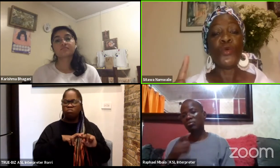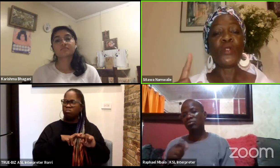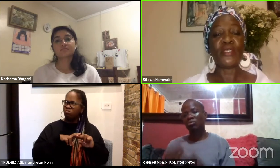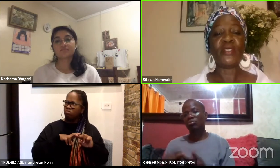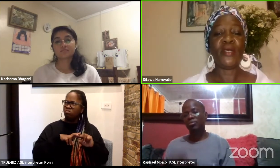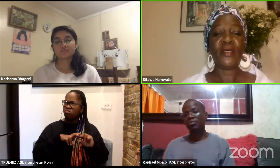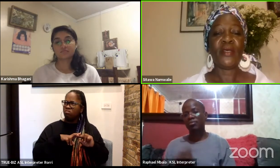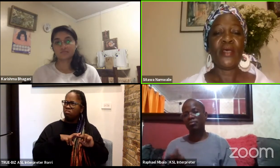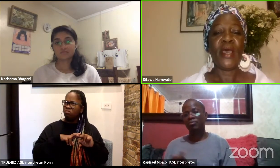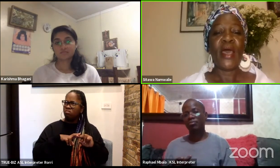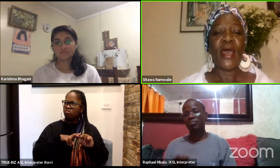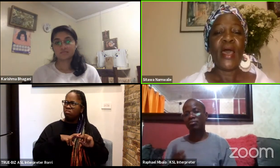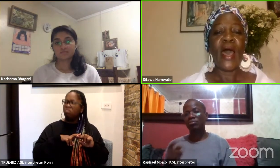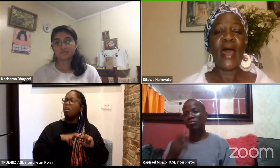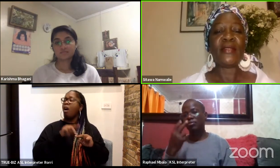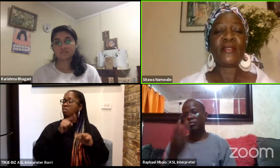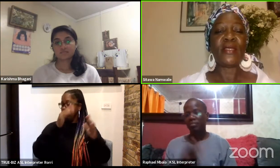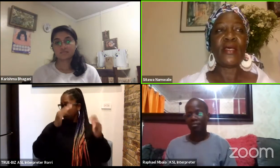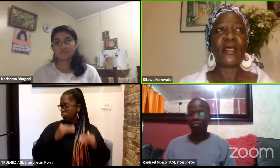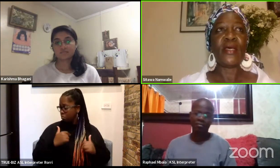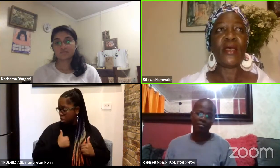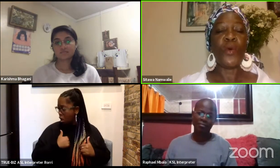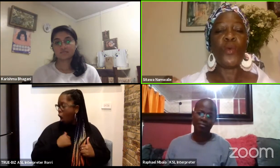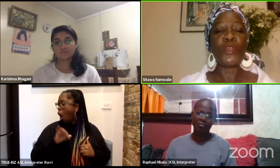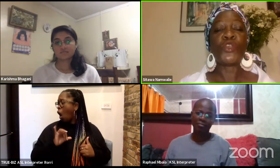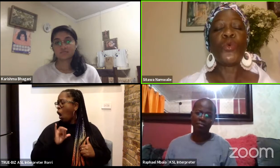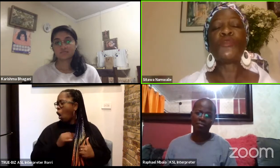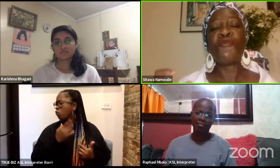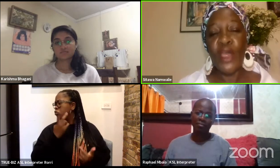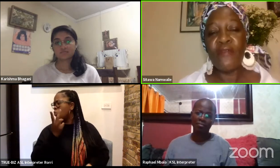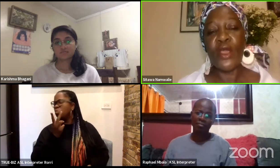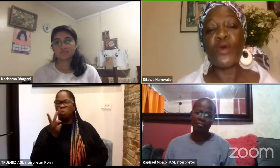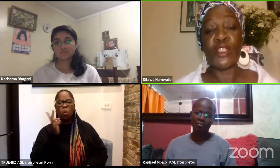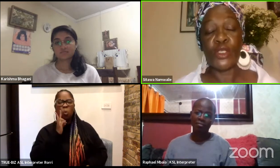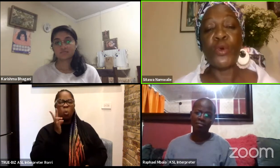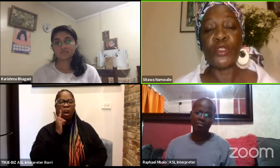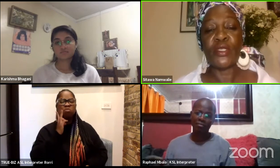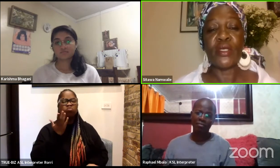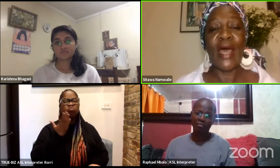you will see. And the school was very very good at sports